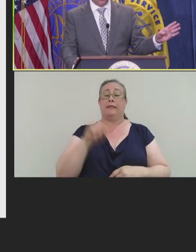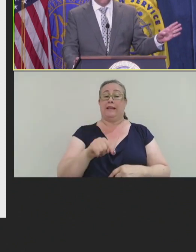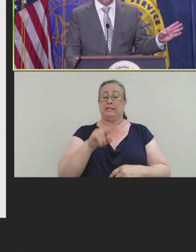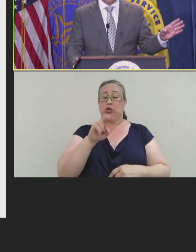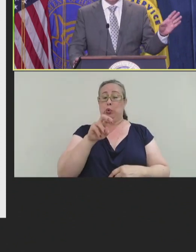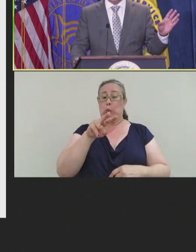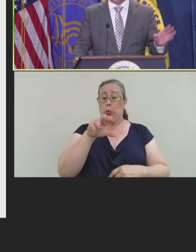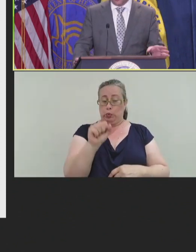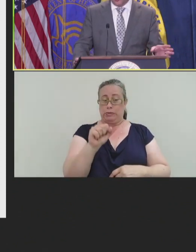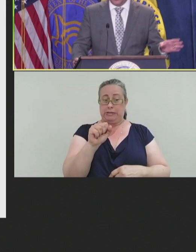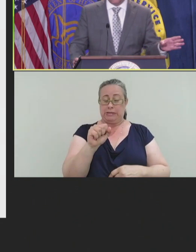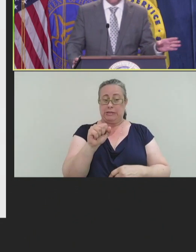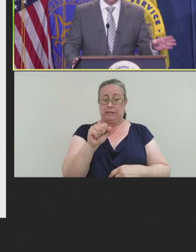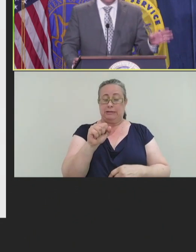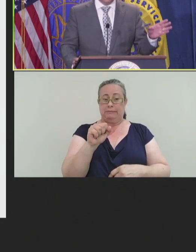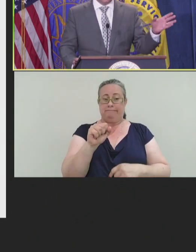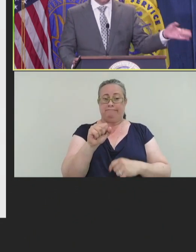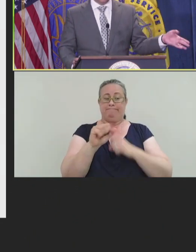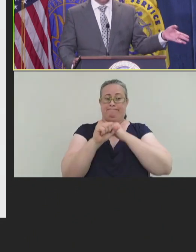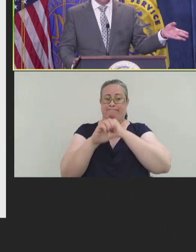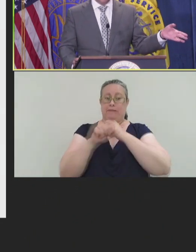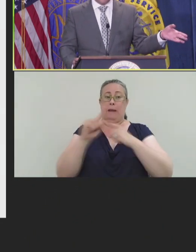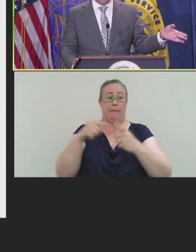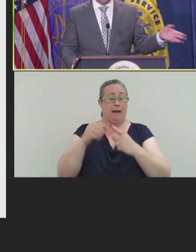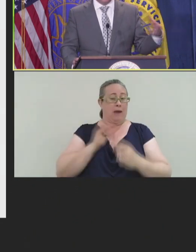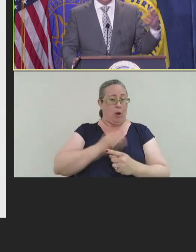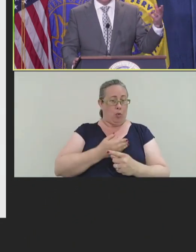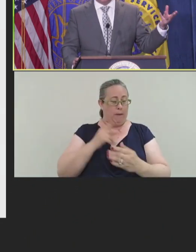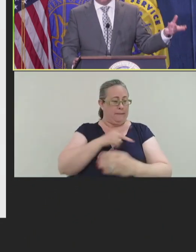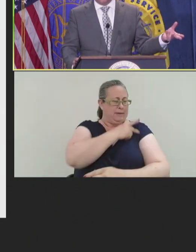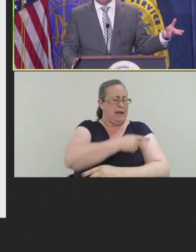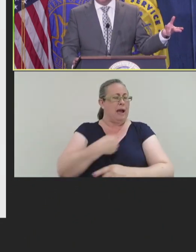news clip on our patient. And I thought we would just end with this to show you